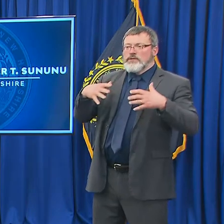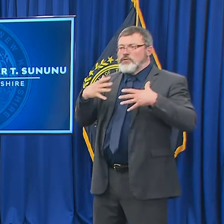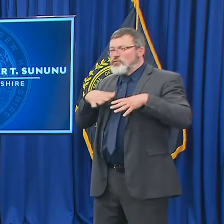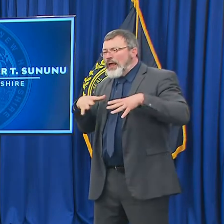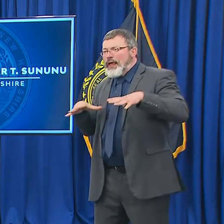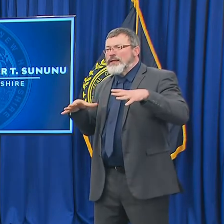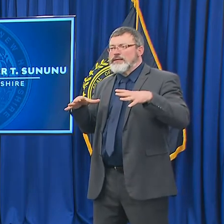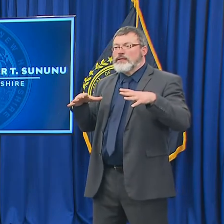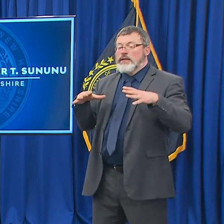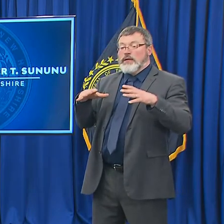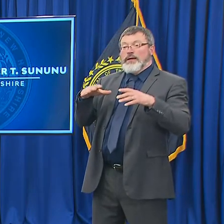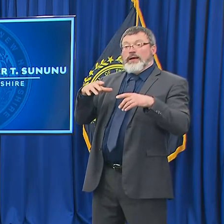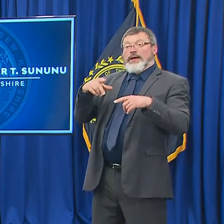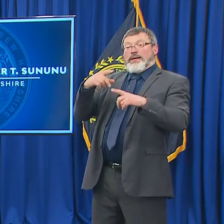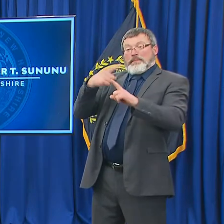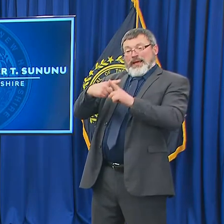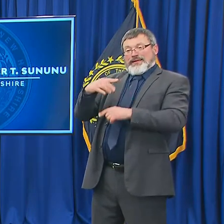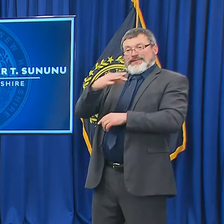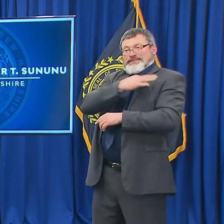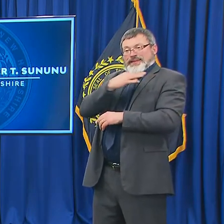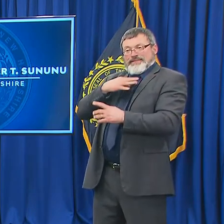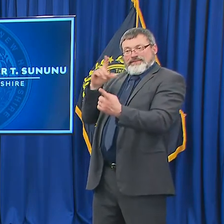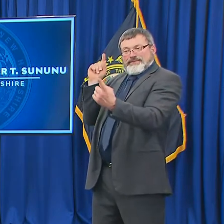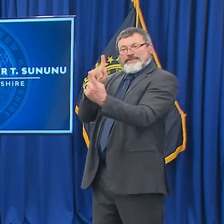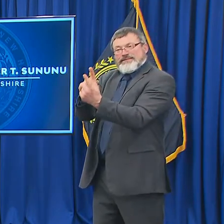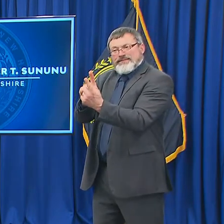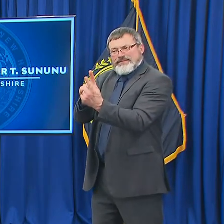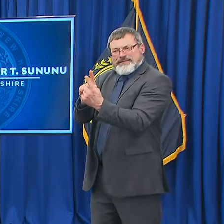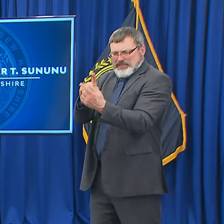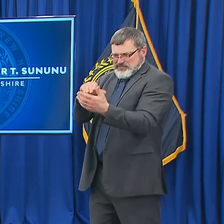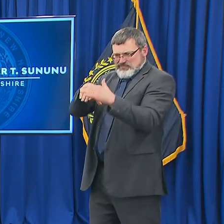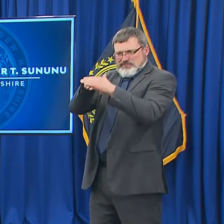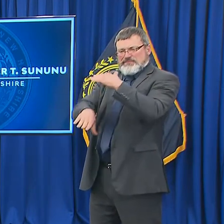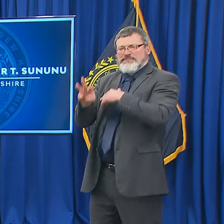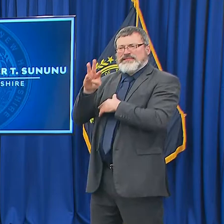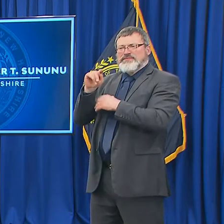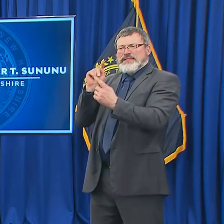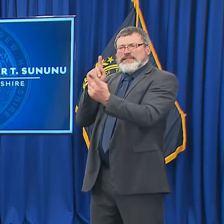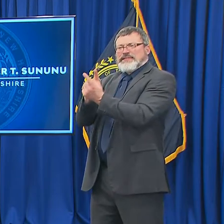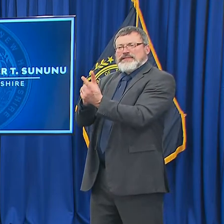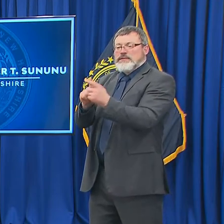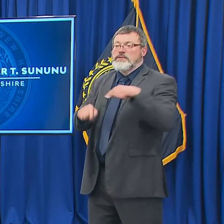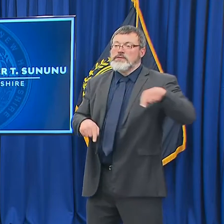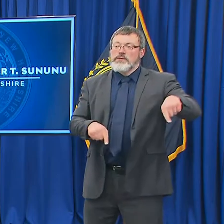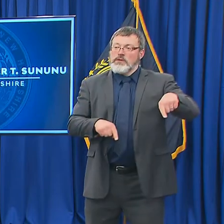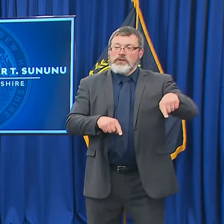different people. There may be a difference in terms of the potential for different age demographics